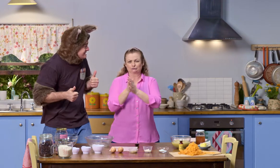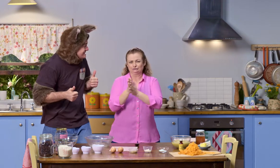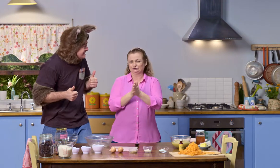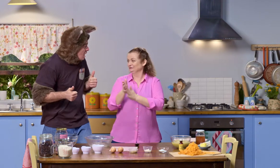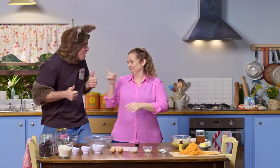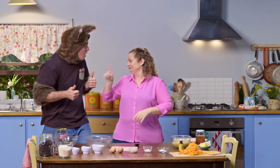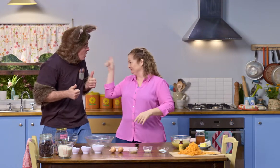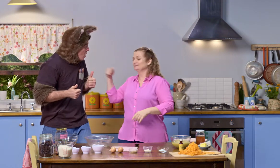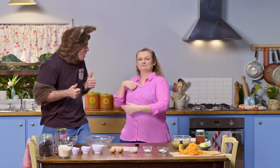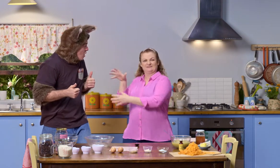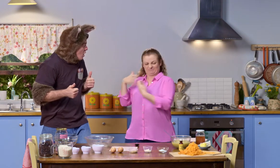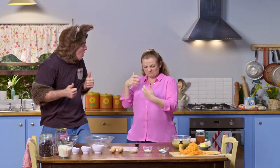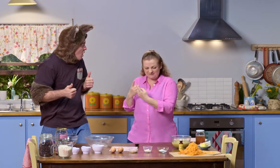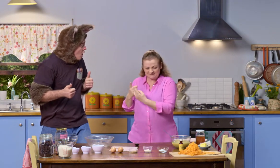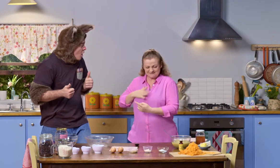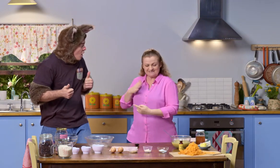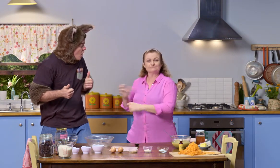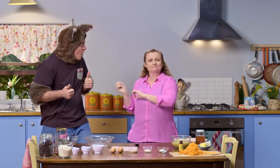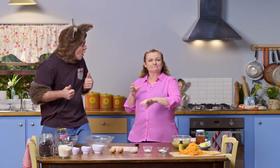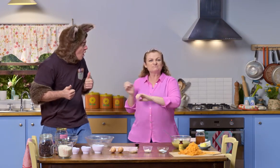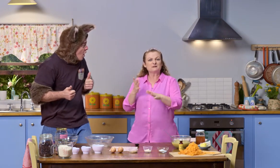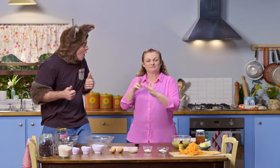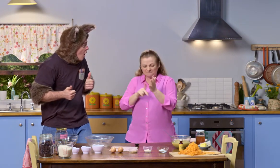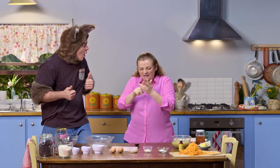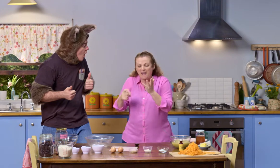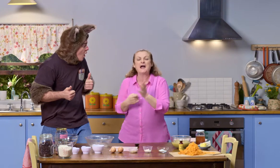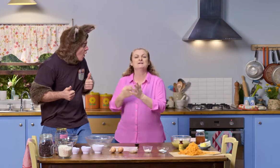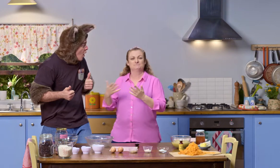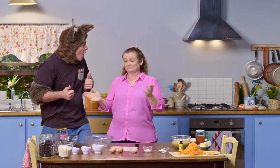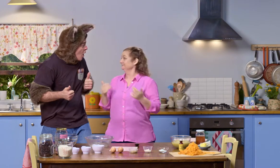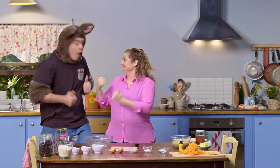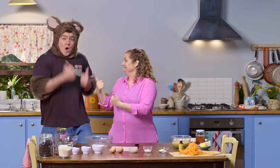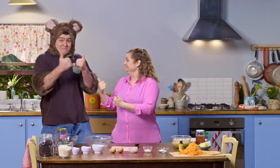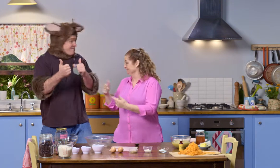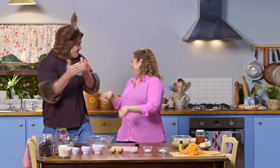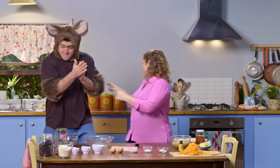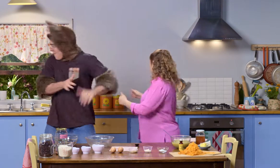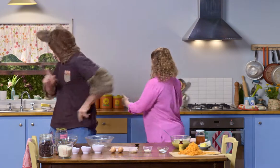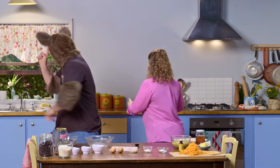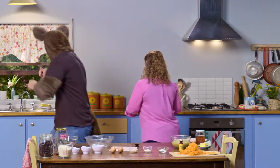First, you need to wash your hands, and I'll get a few things we need, like the flour, OK? Alright.